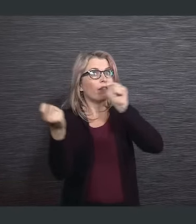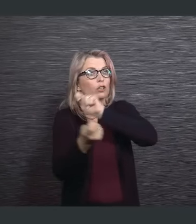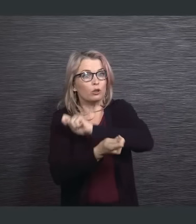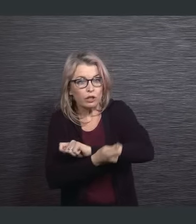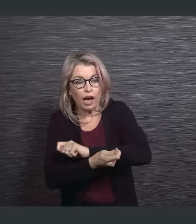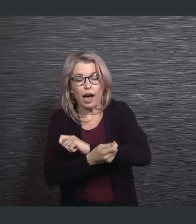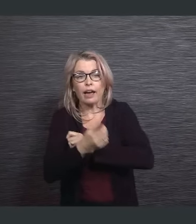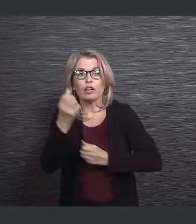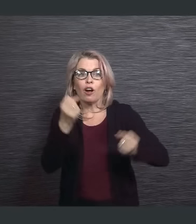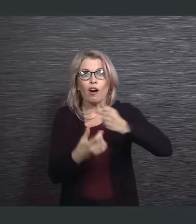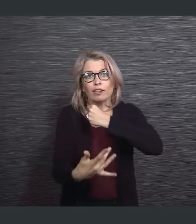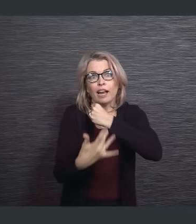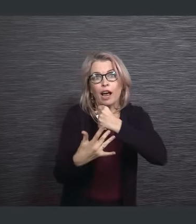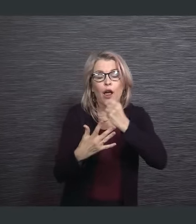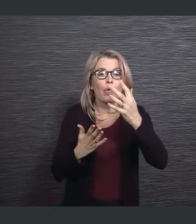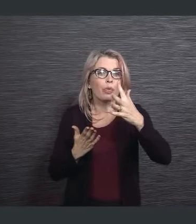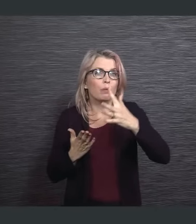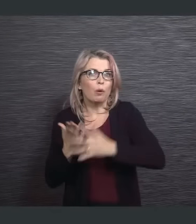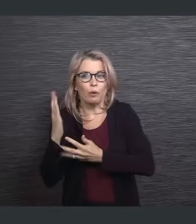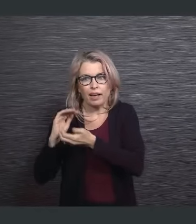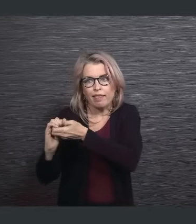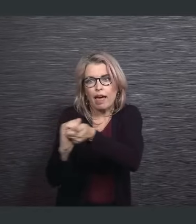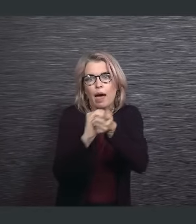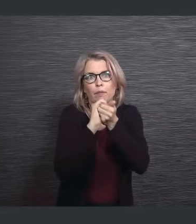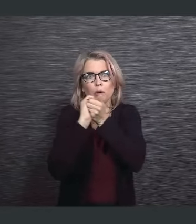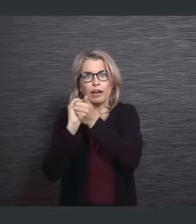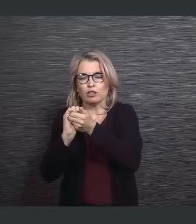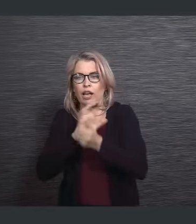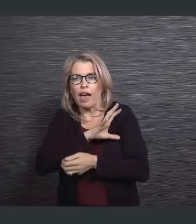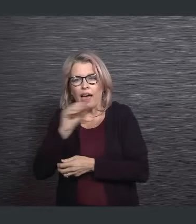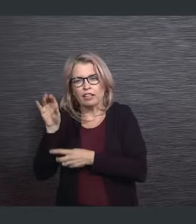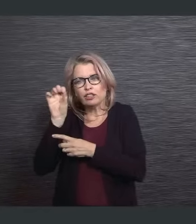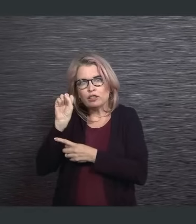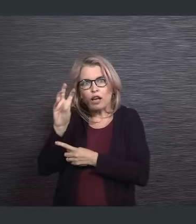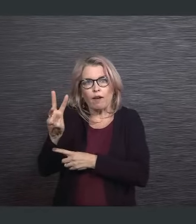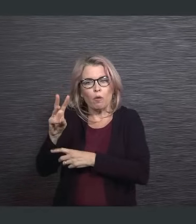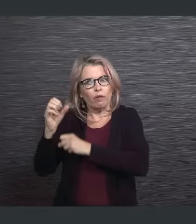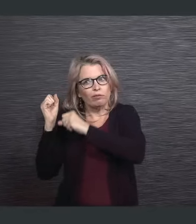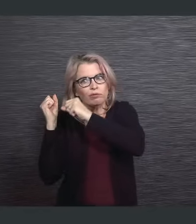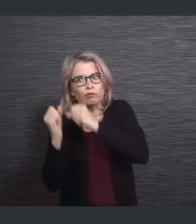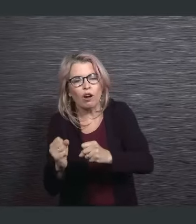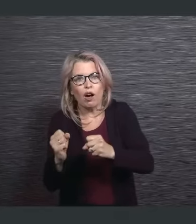through collaboration and software-centric cutting edge technology.